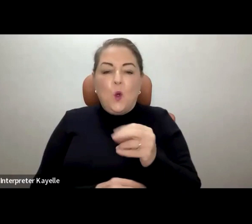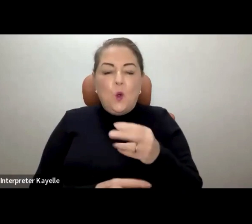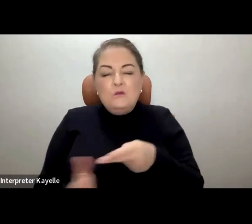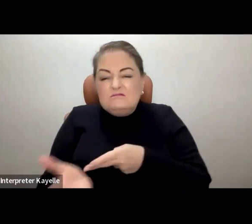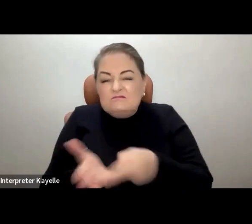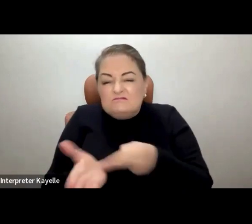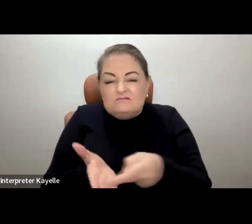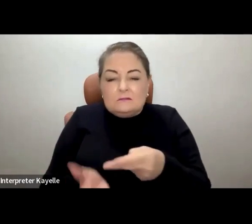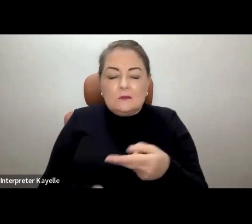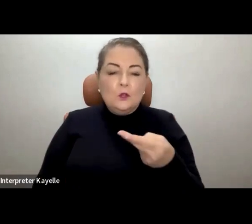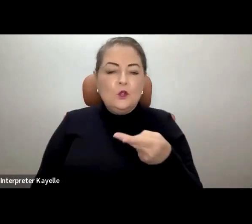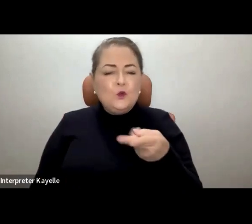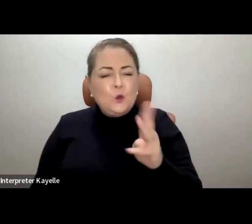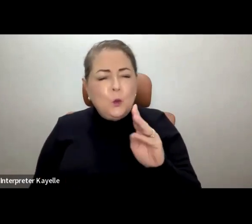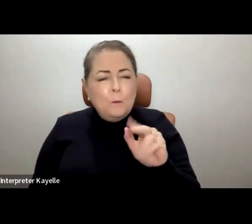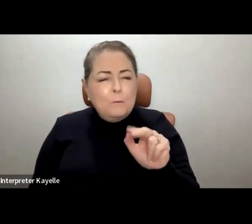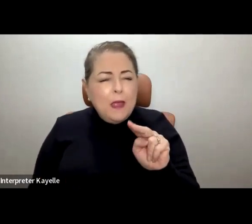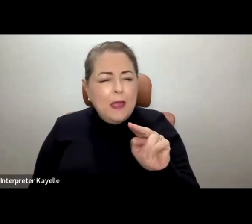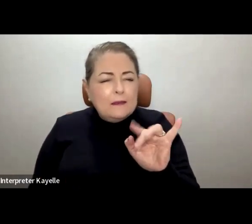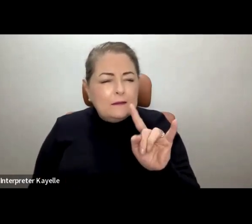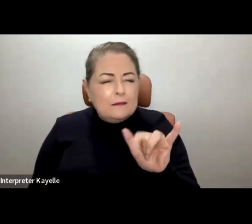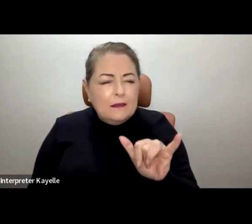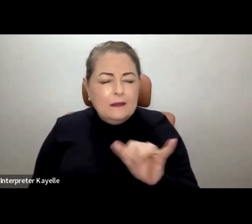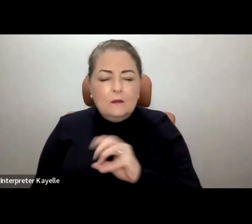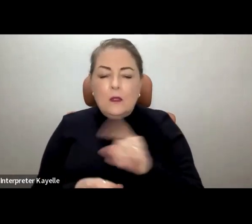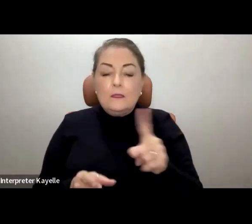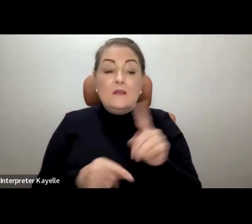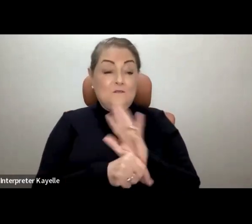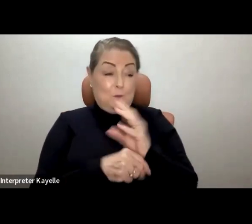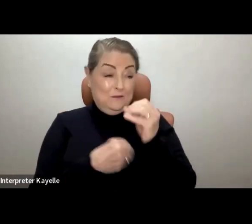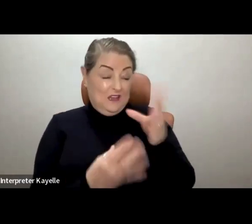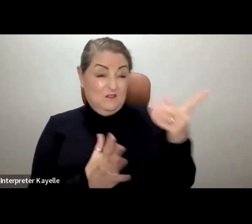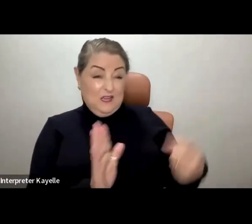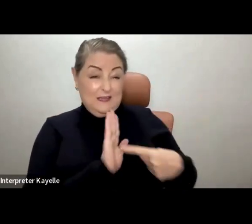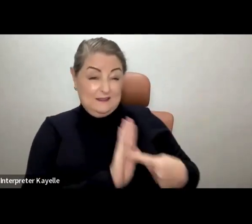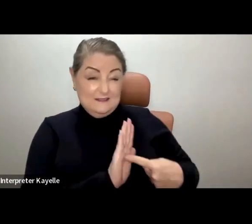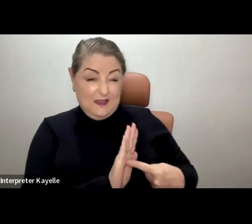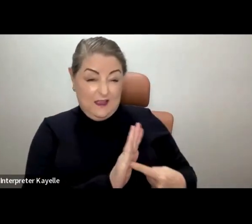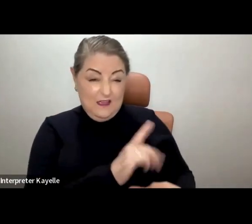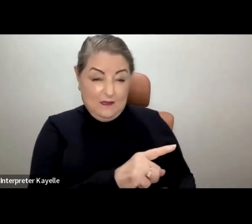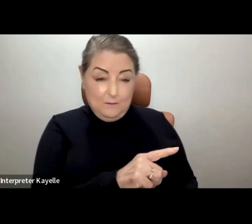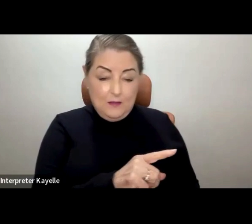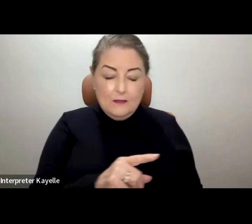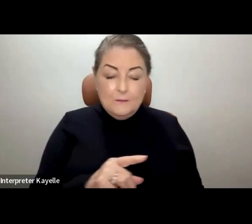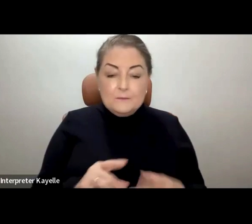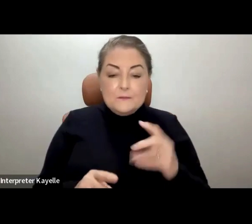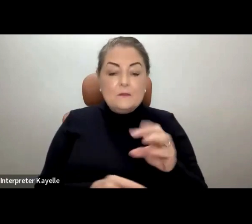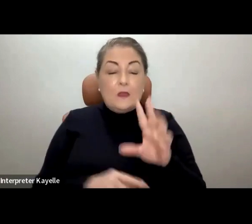there. He gives, in the film, the example of Rain Man, which is